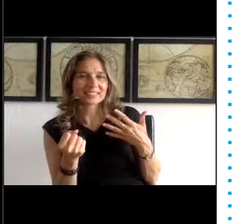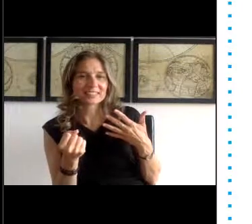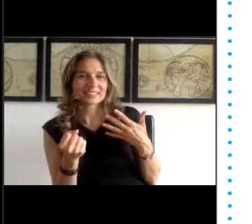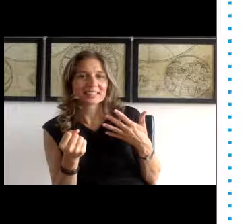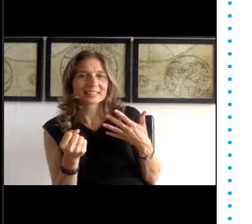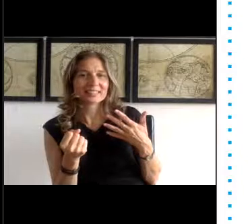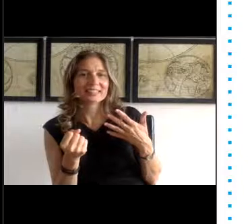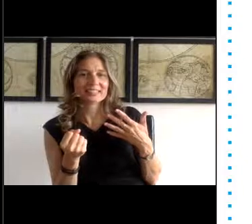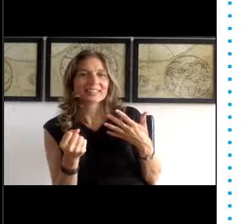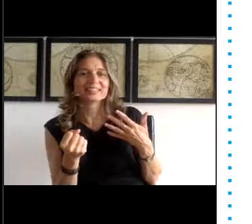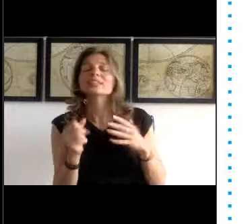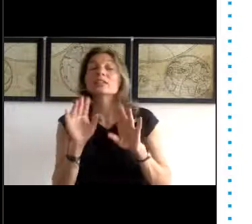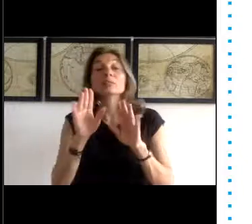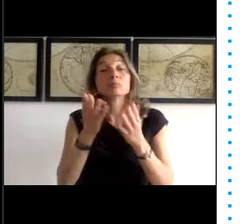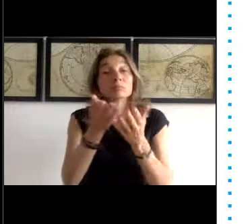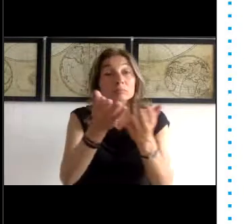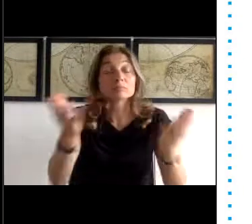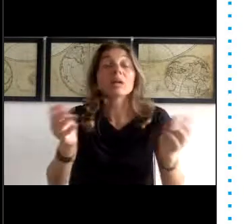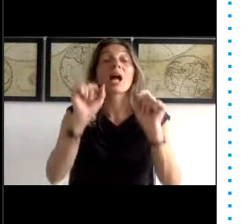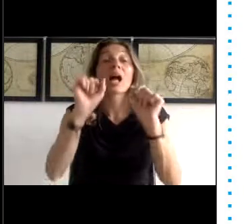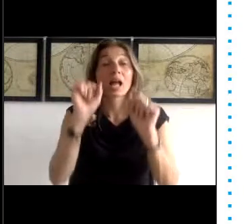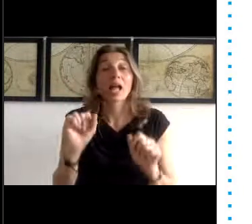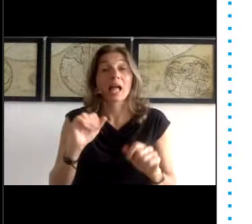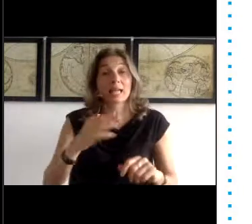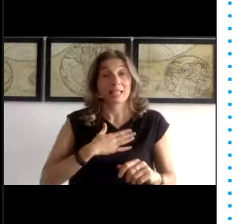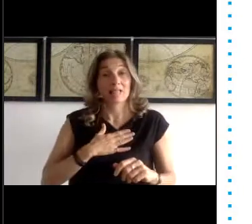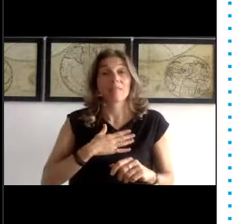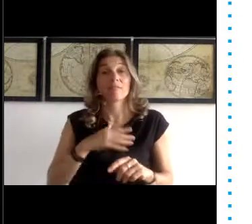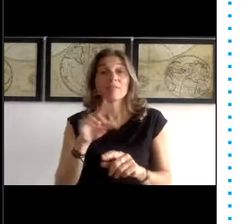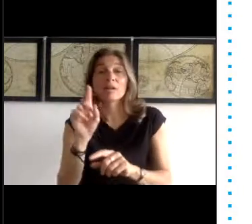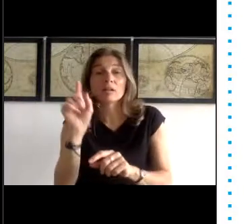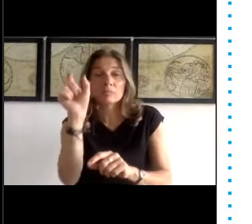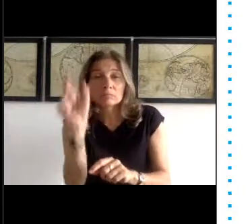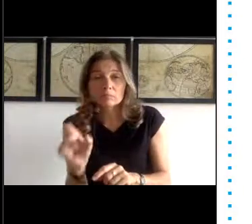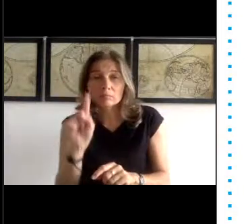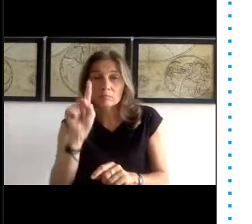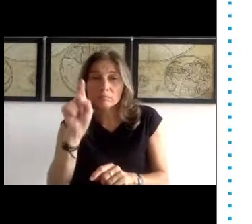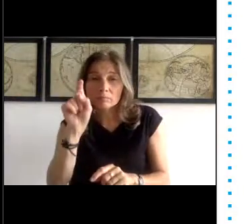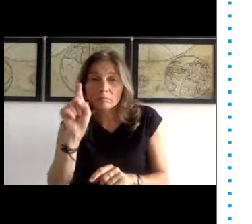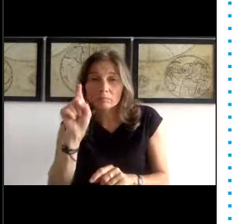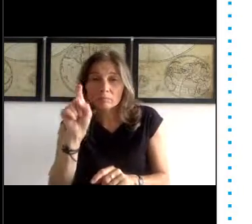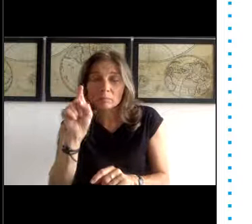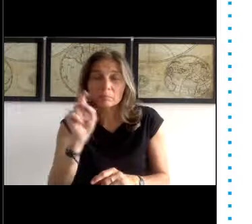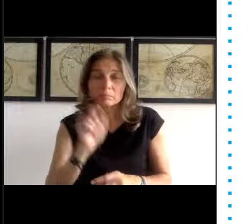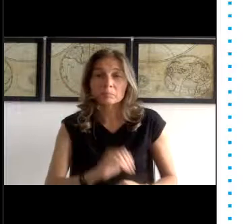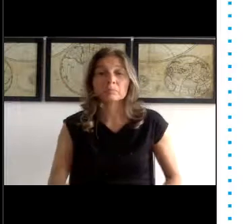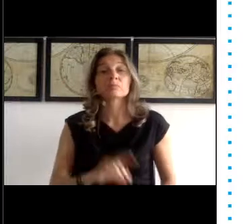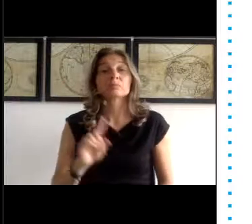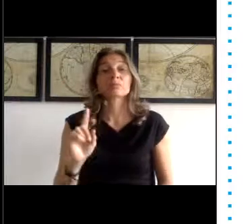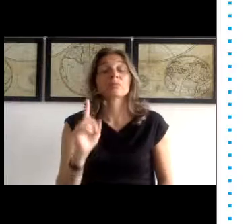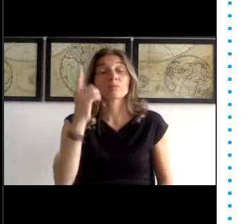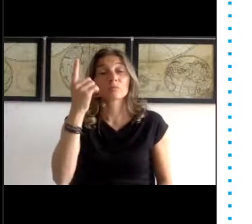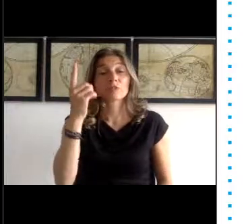making them feel more similar to their peers. I have a last testimony, from another student.